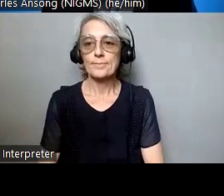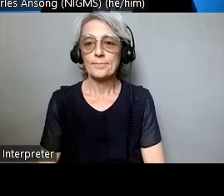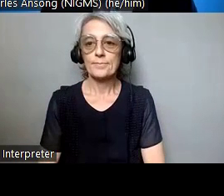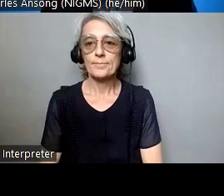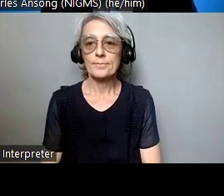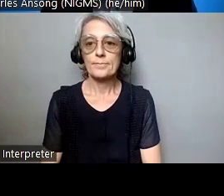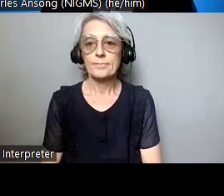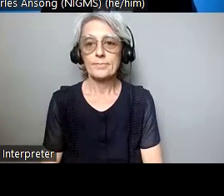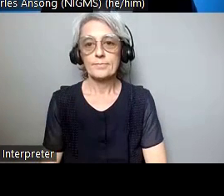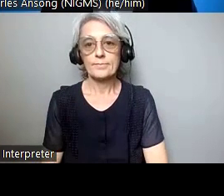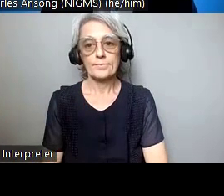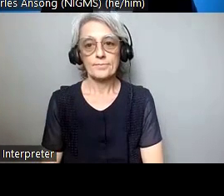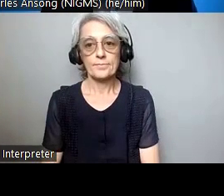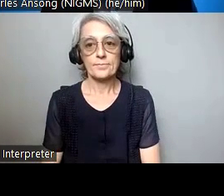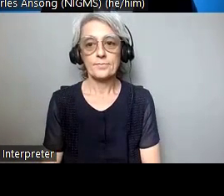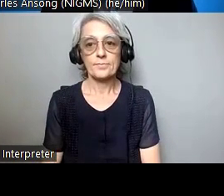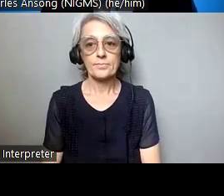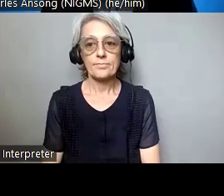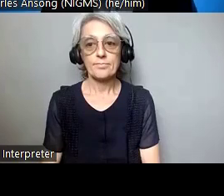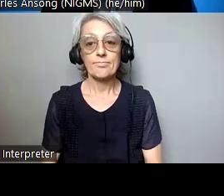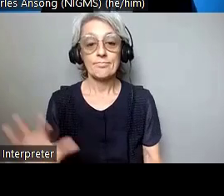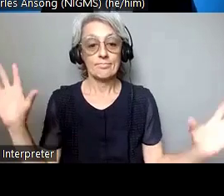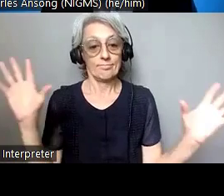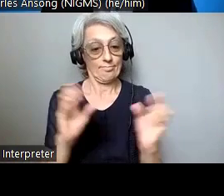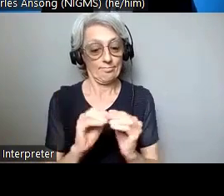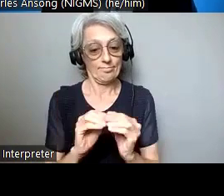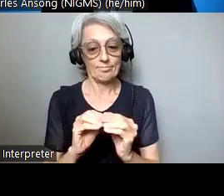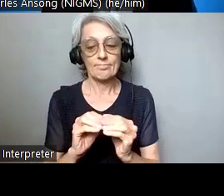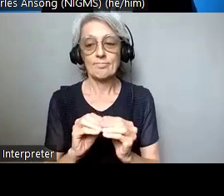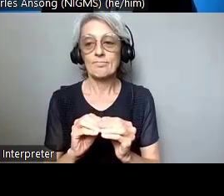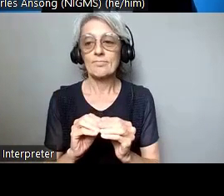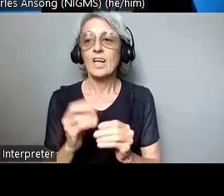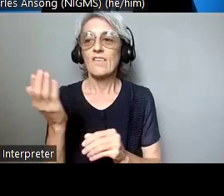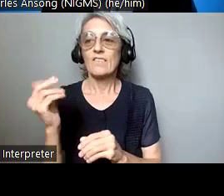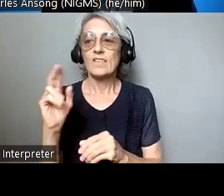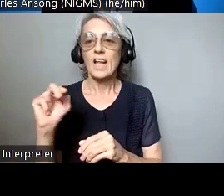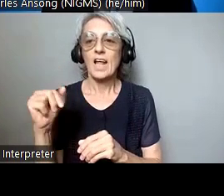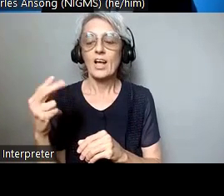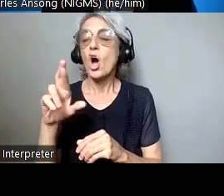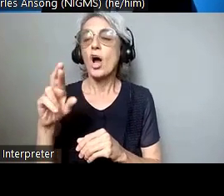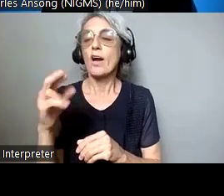So the R15 NIH Research Enhancement Award is comprised of two programs: